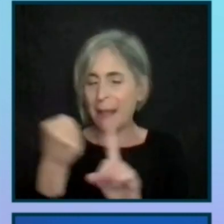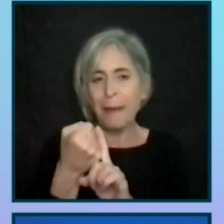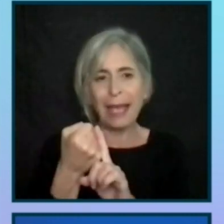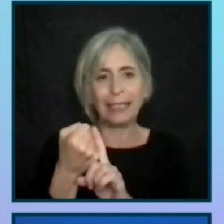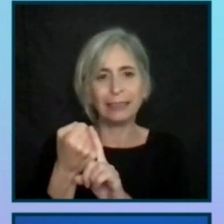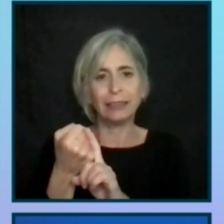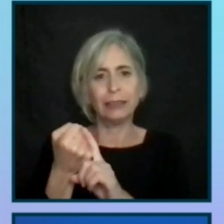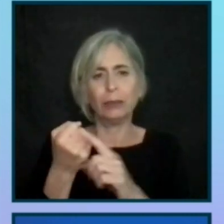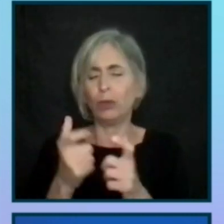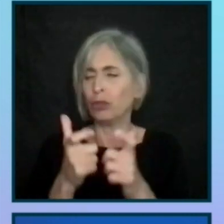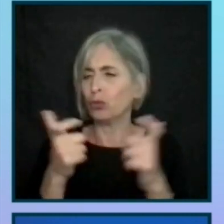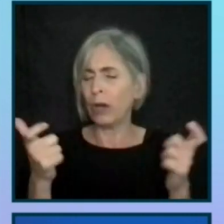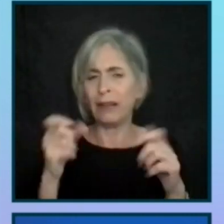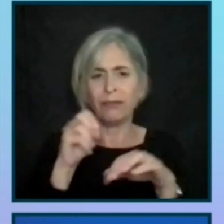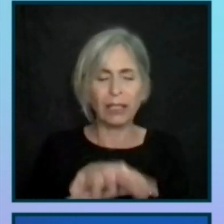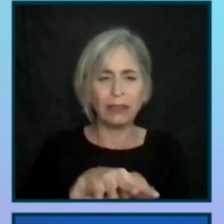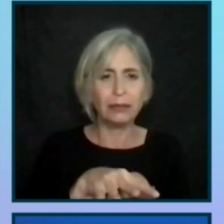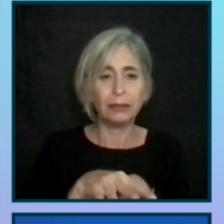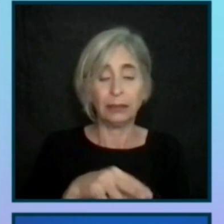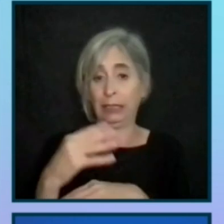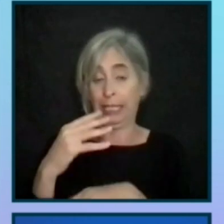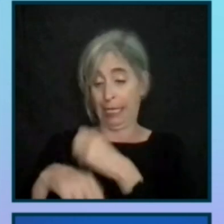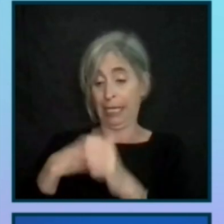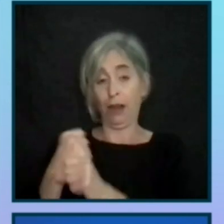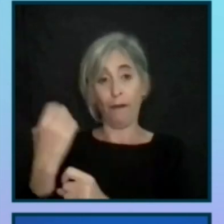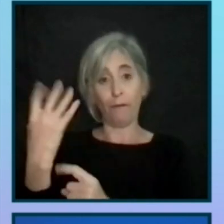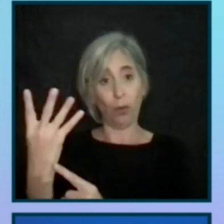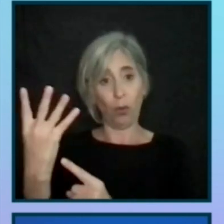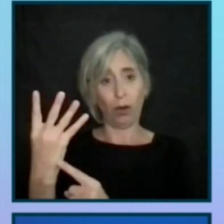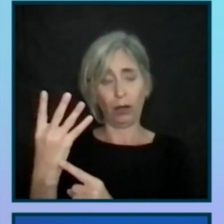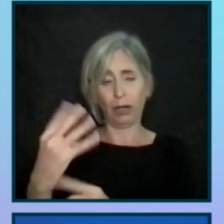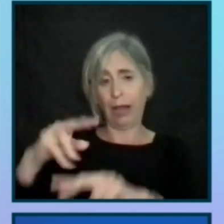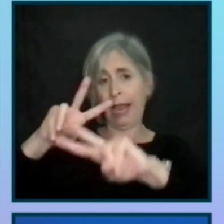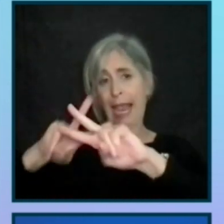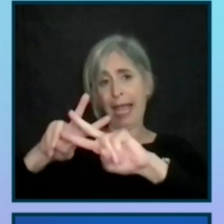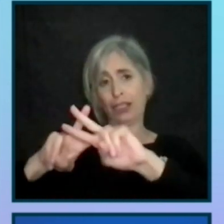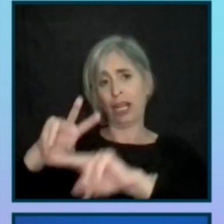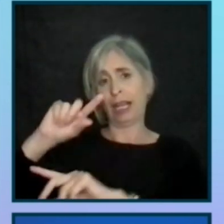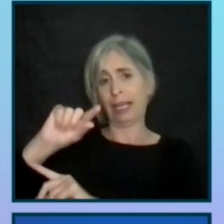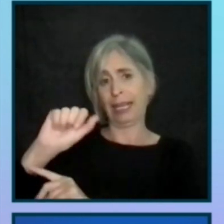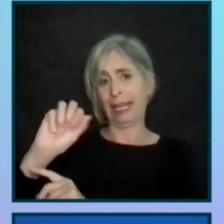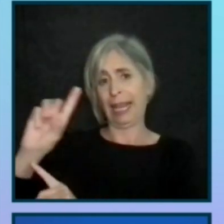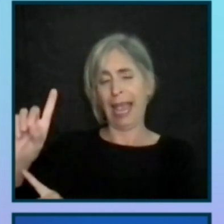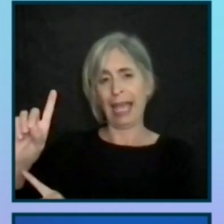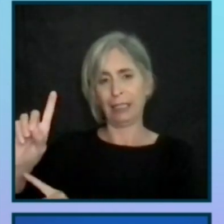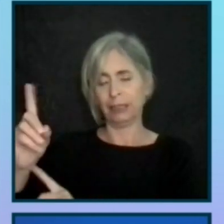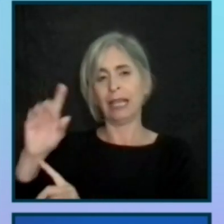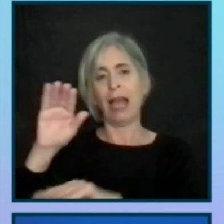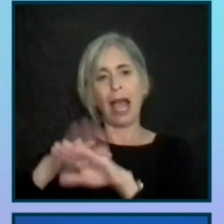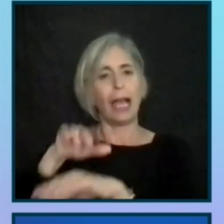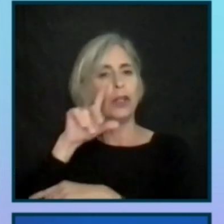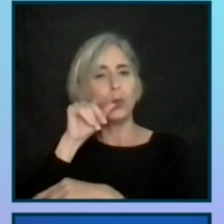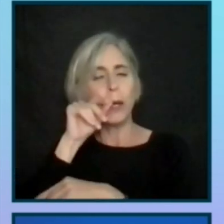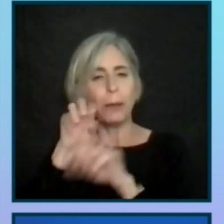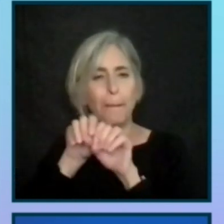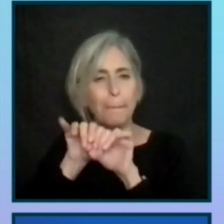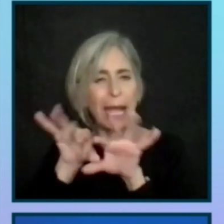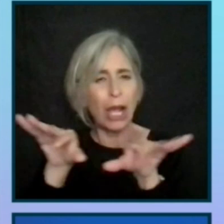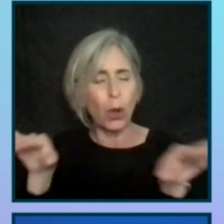Then by year four, the GAAD hashtag is officially trending on Twitter. And now Twitter even makes a special logo for it.